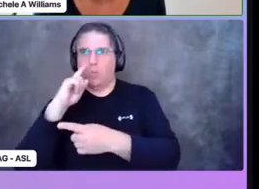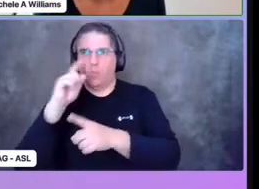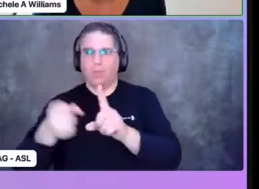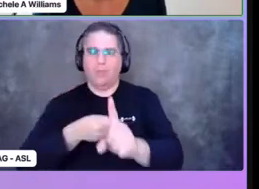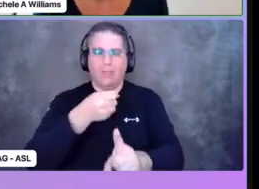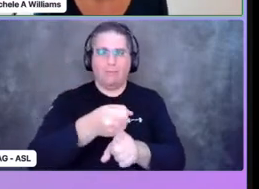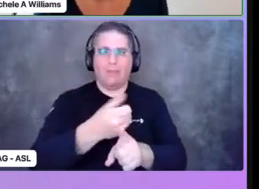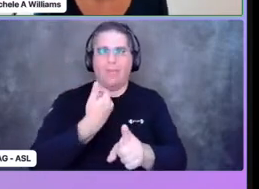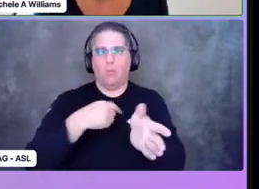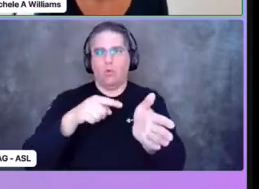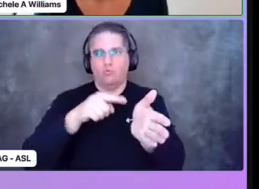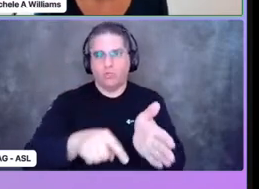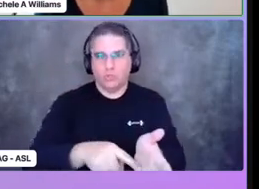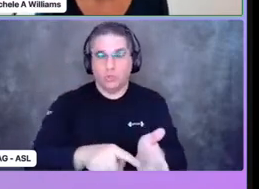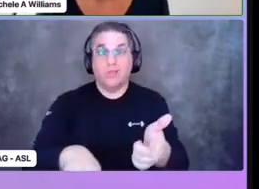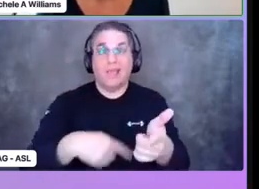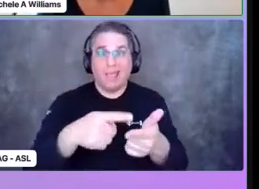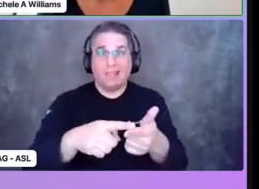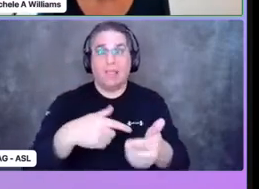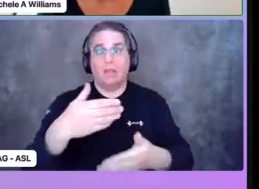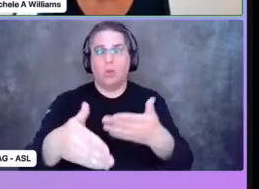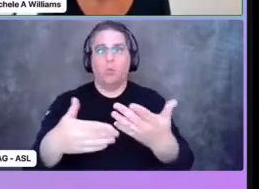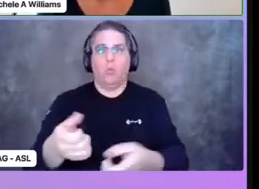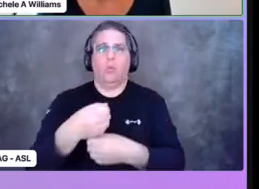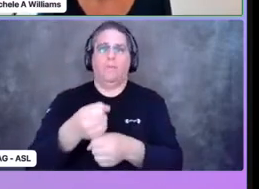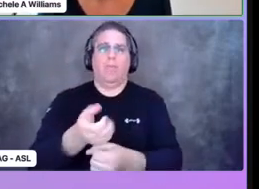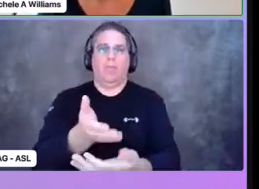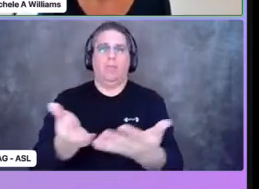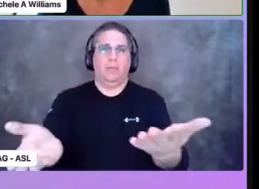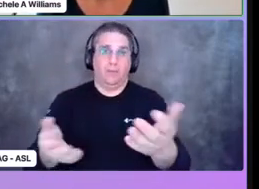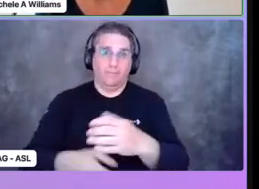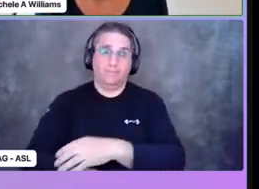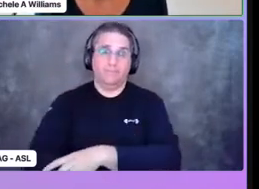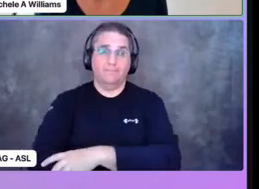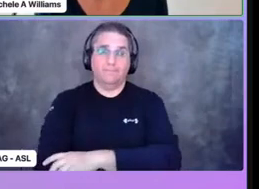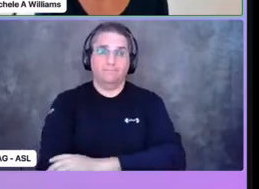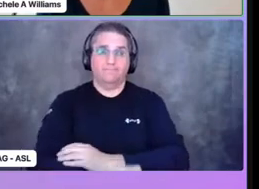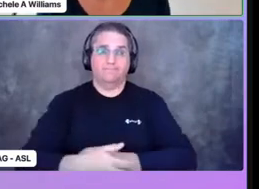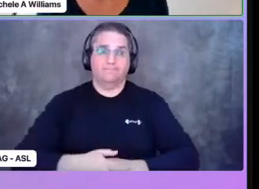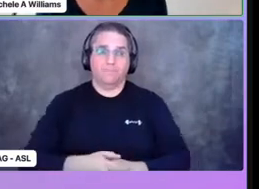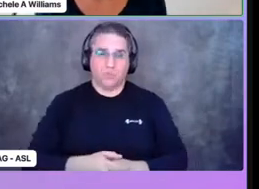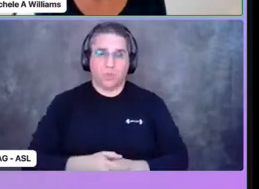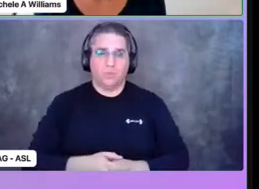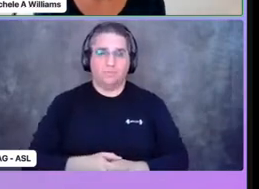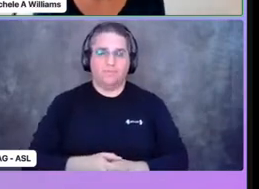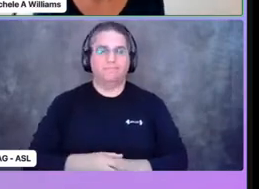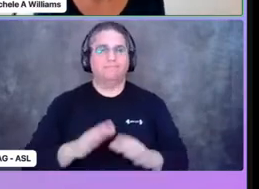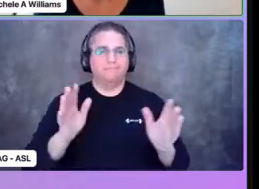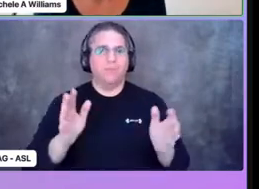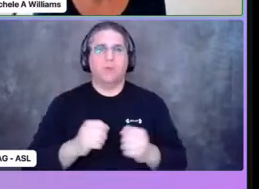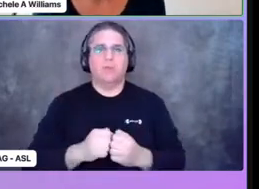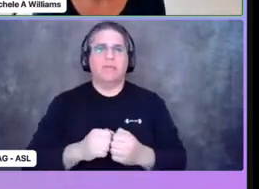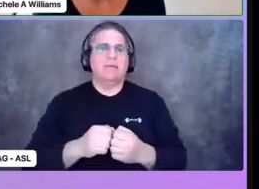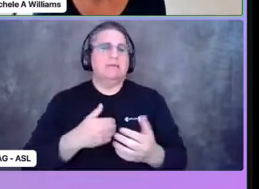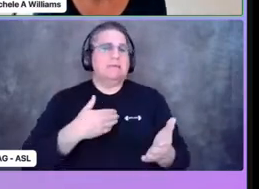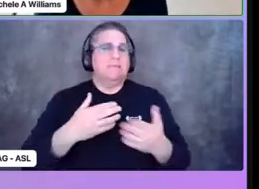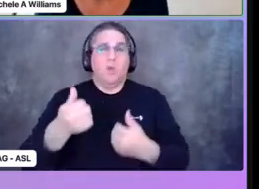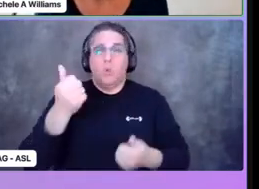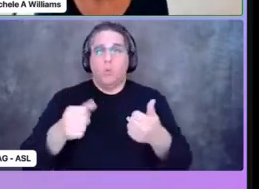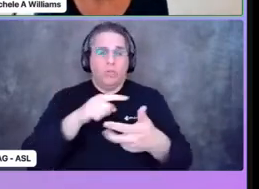about disability will impact our research activities and what we do with that information and what we do with those outcomes. So, with